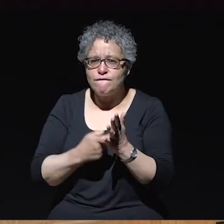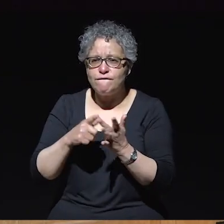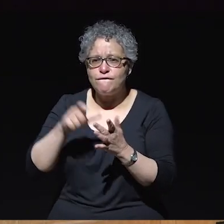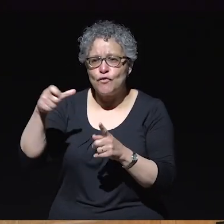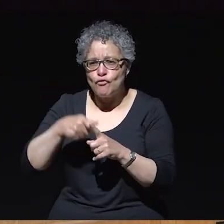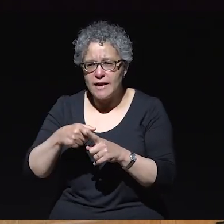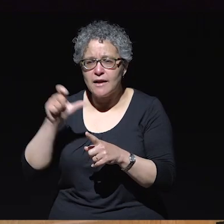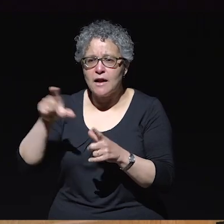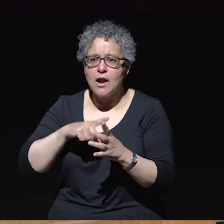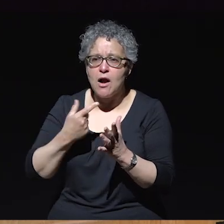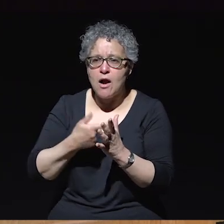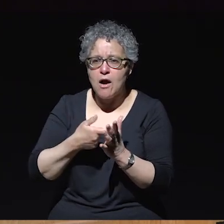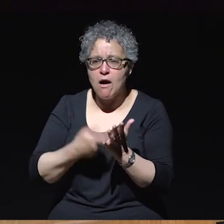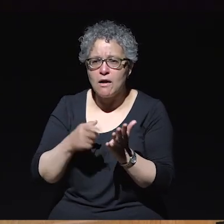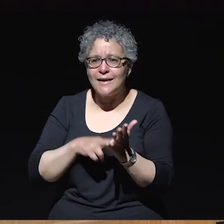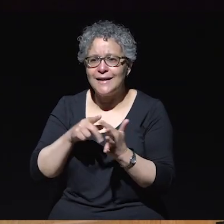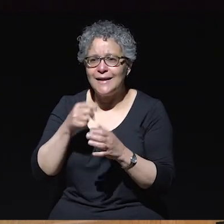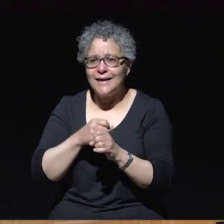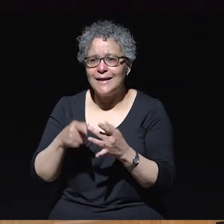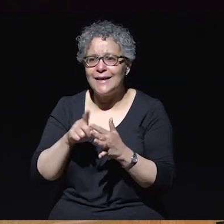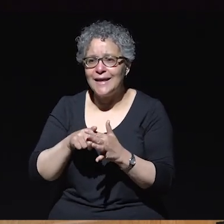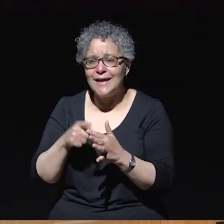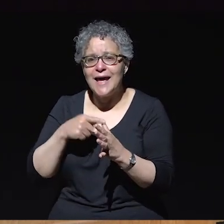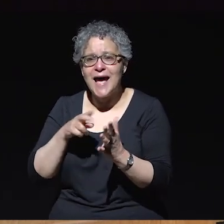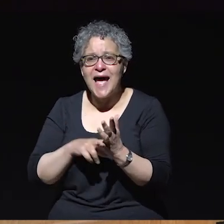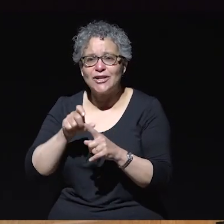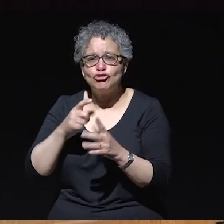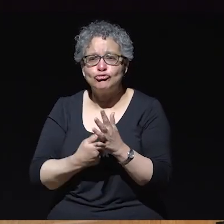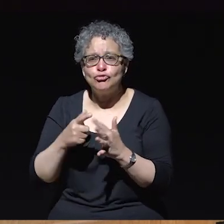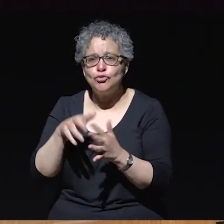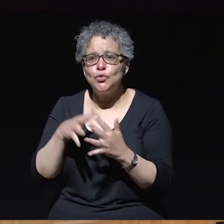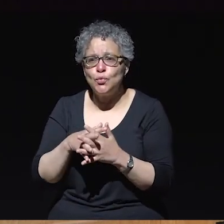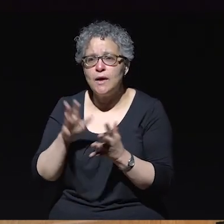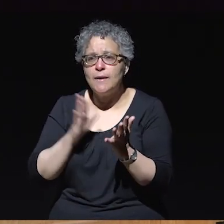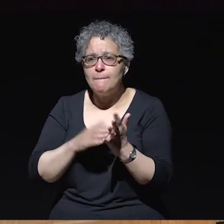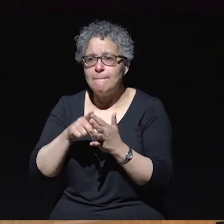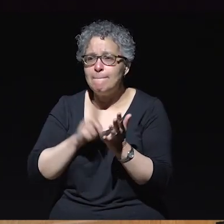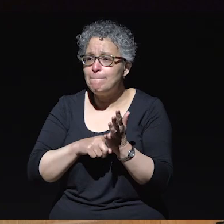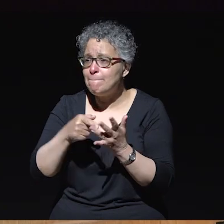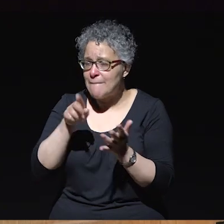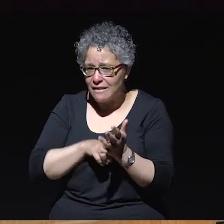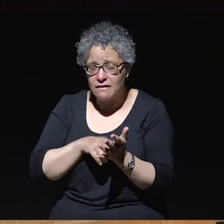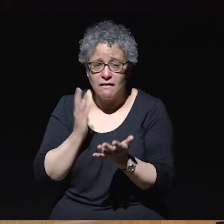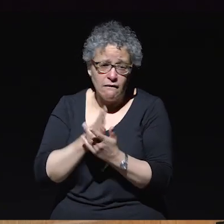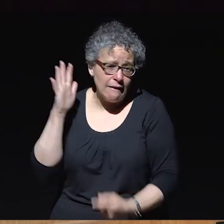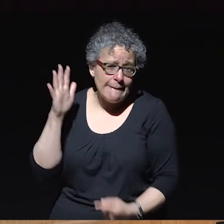Andrew Mellon, for example, and the Mellon family are tremendously important in terms of art patronage both in North America and elsewhere.